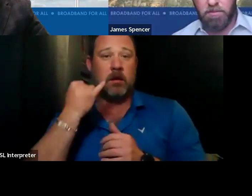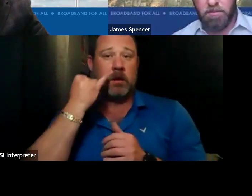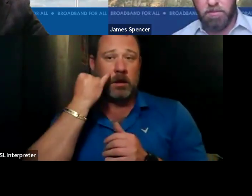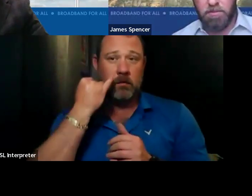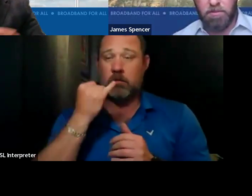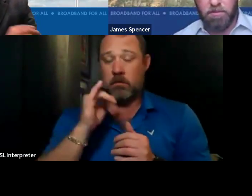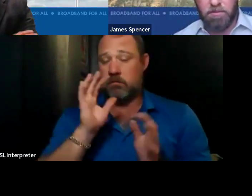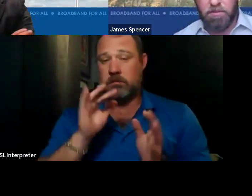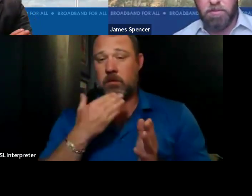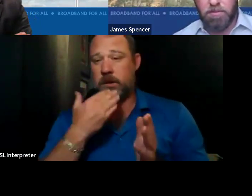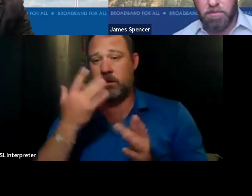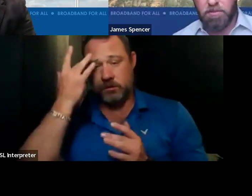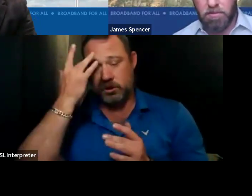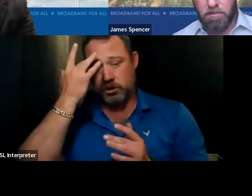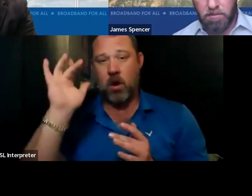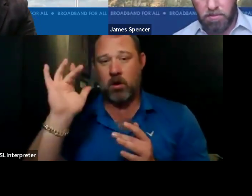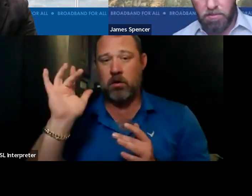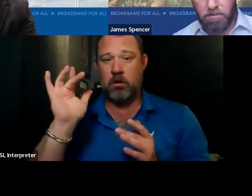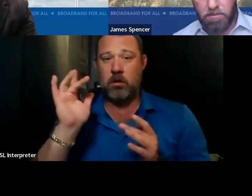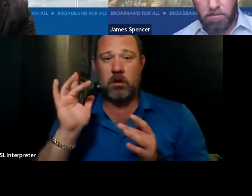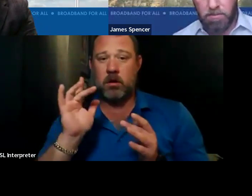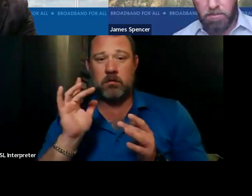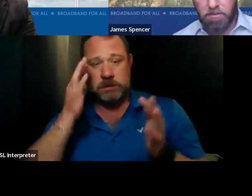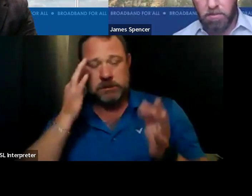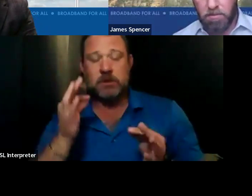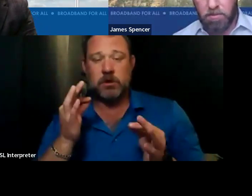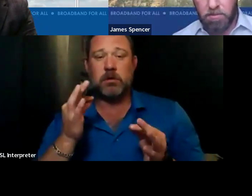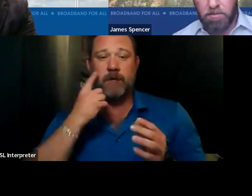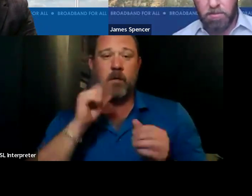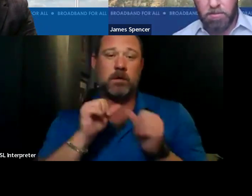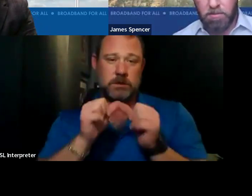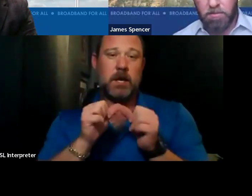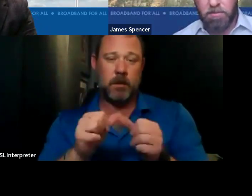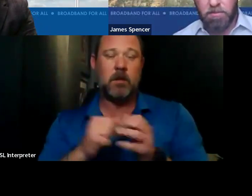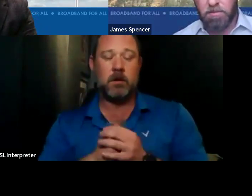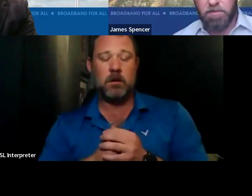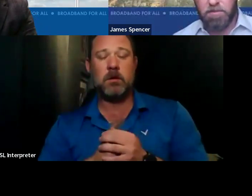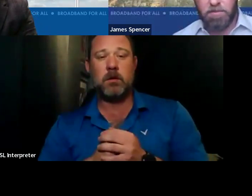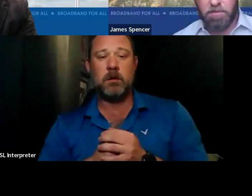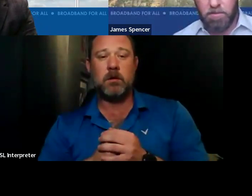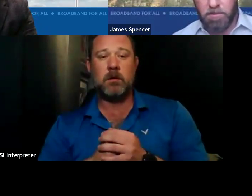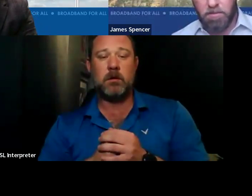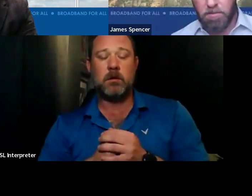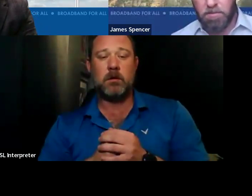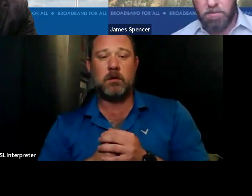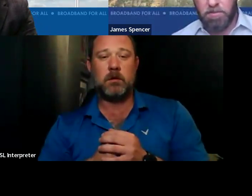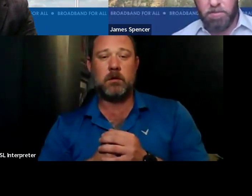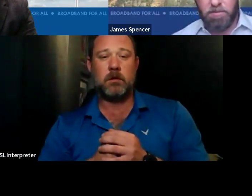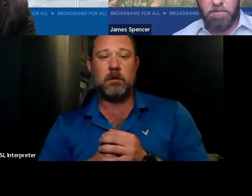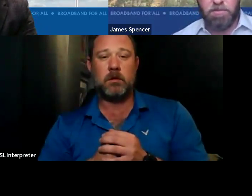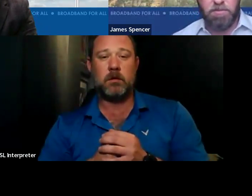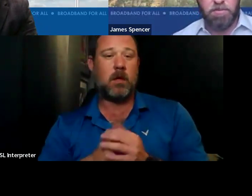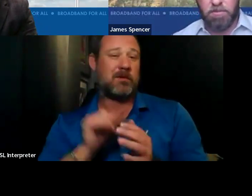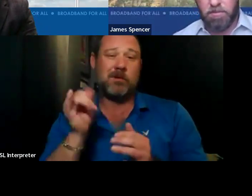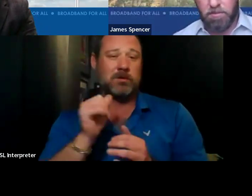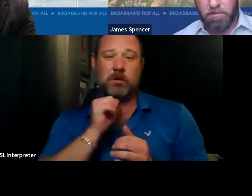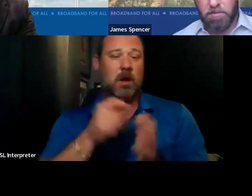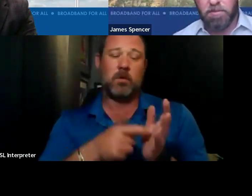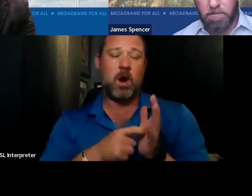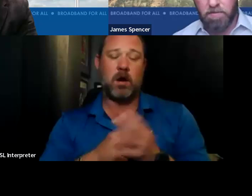would be a smart move in terms of sustainability. And there's also not a requirement.